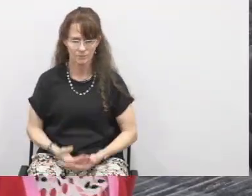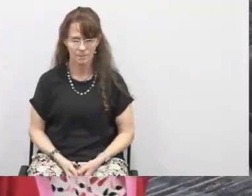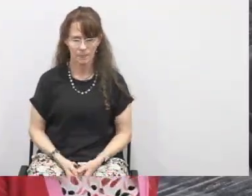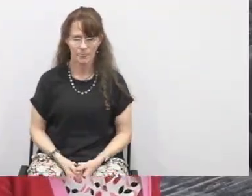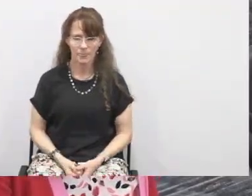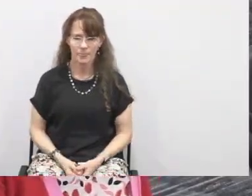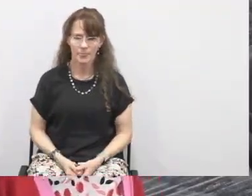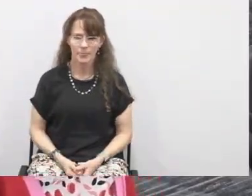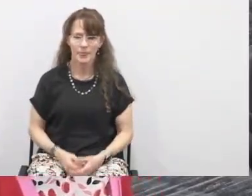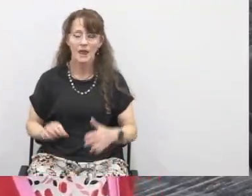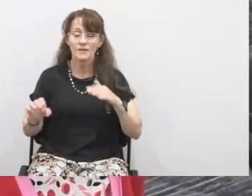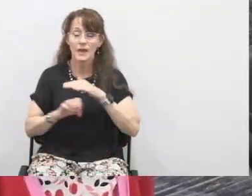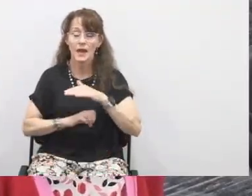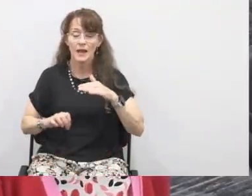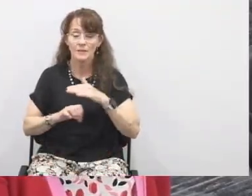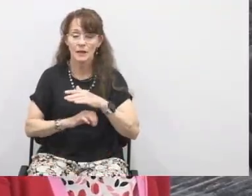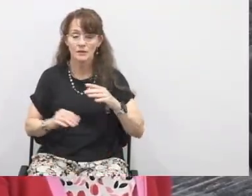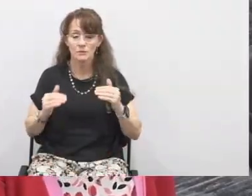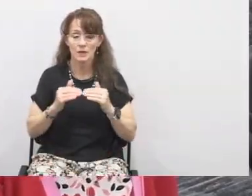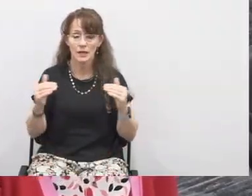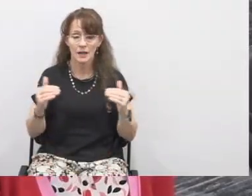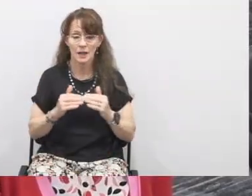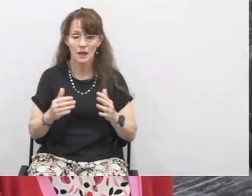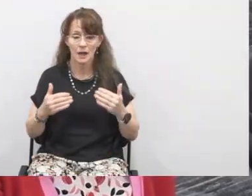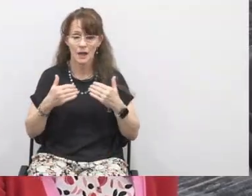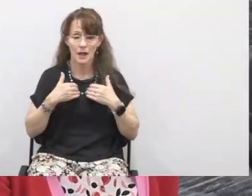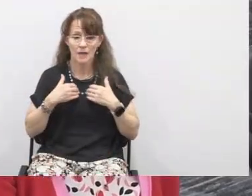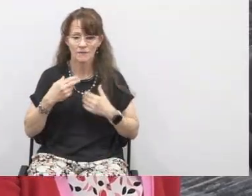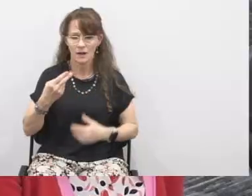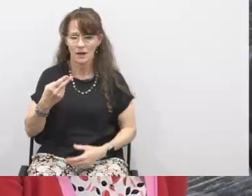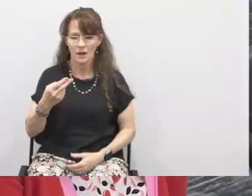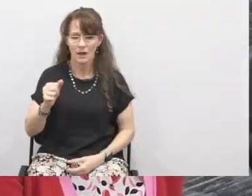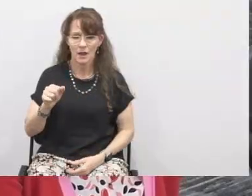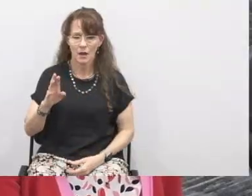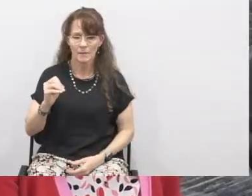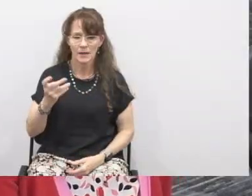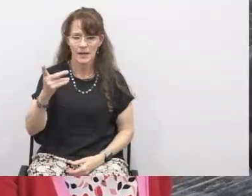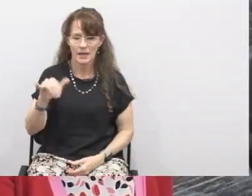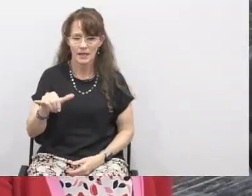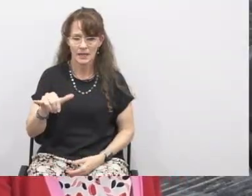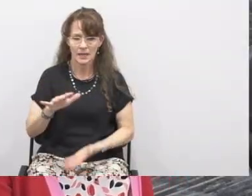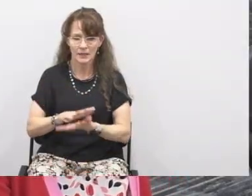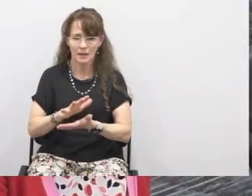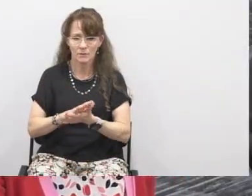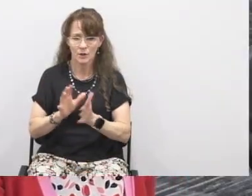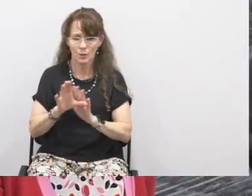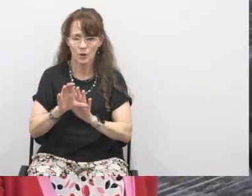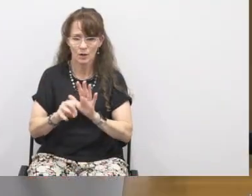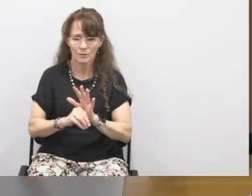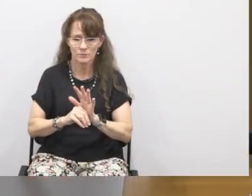At the elementary level, we have the Harmony Academy curriculum for social emotional learning.